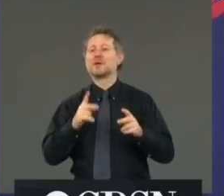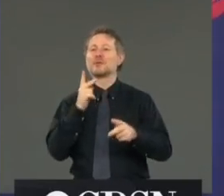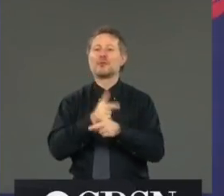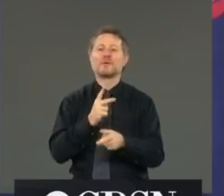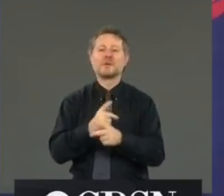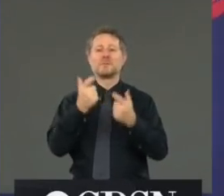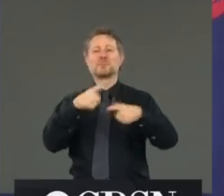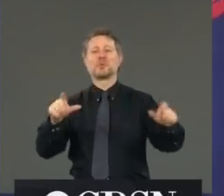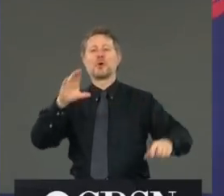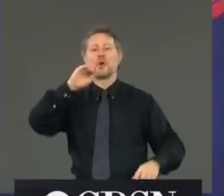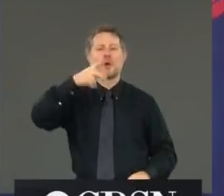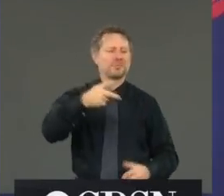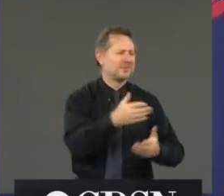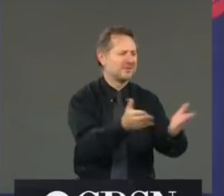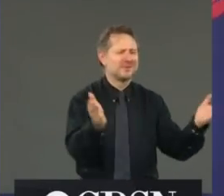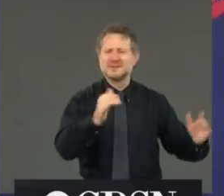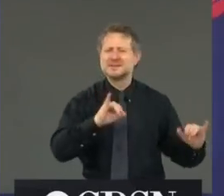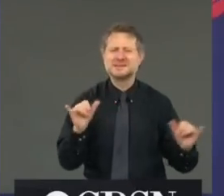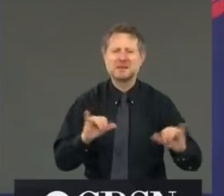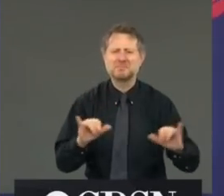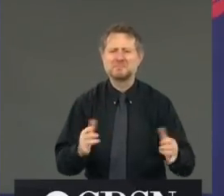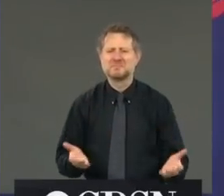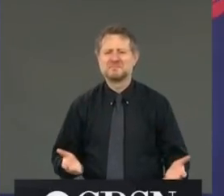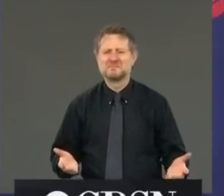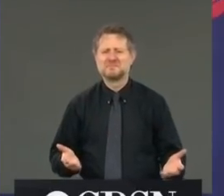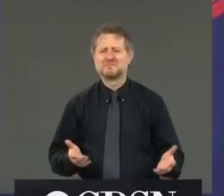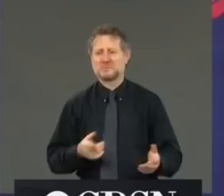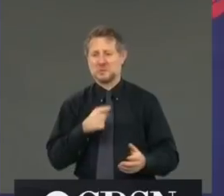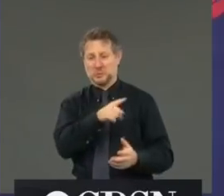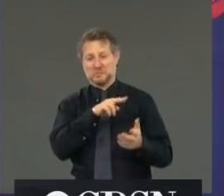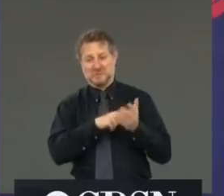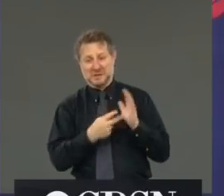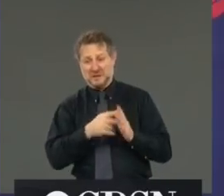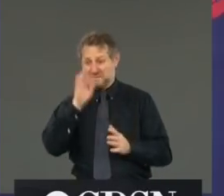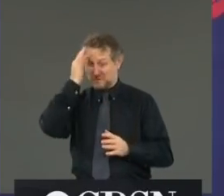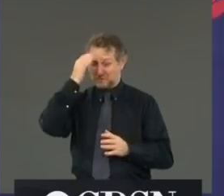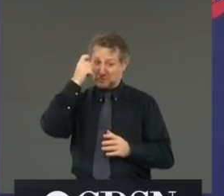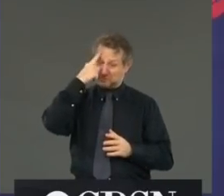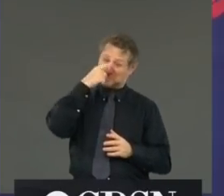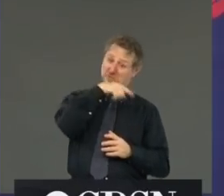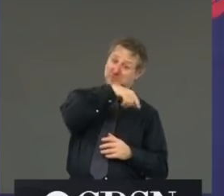OBLIGATION AS PART OF MANAGING THIS NATIONAL PANDEMIC THAT THEY PROVIDE FINANCIAL RELIEF